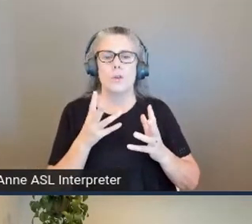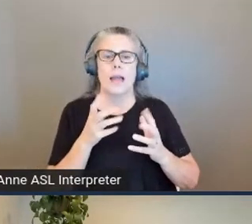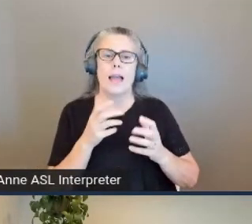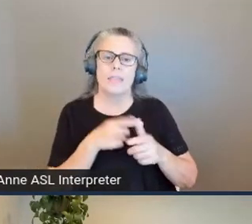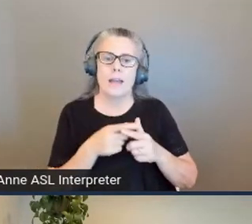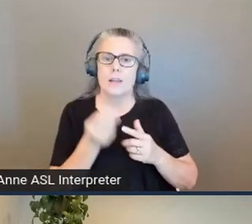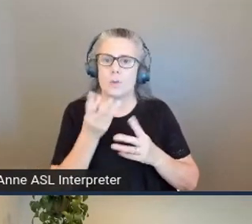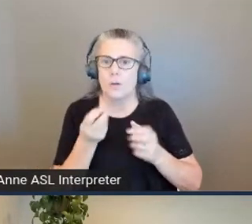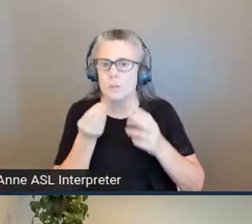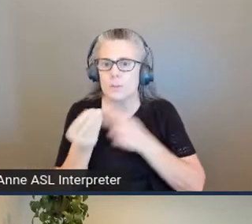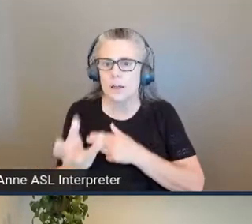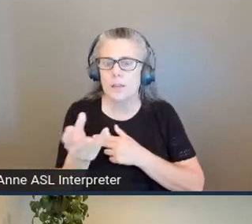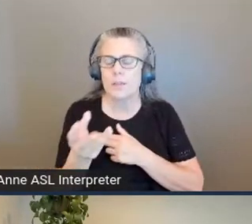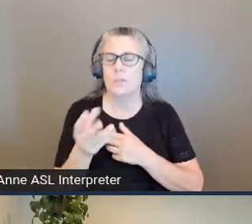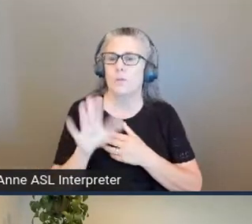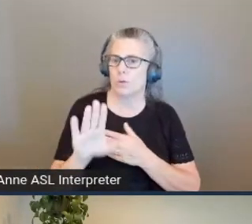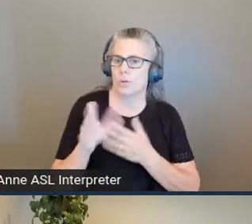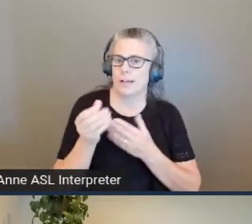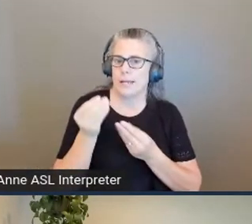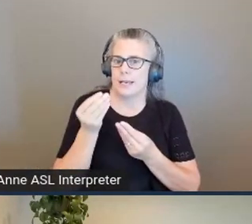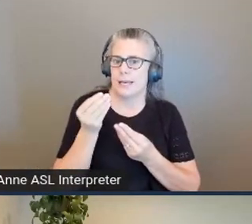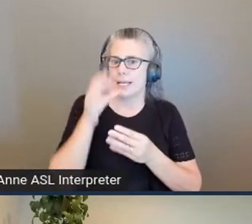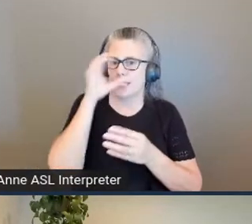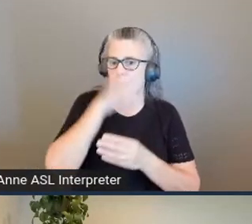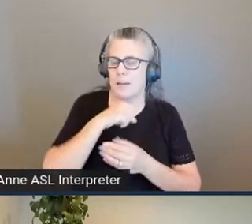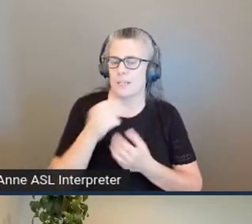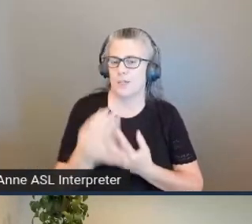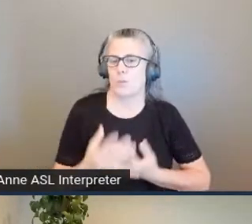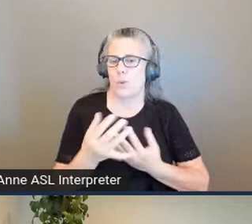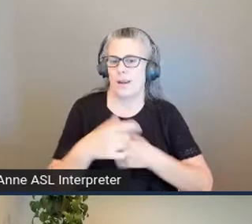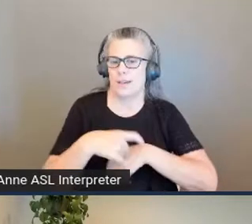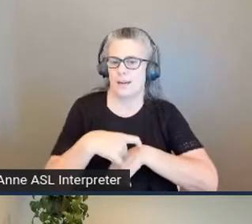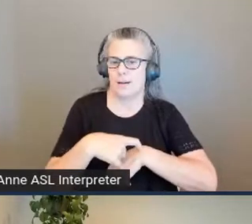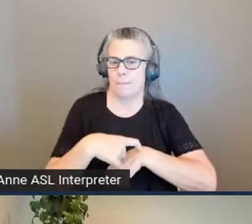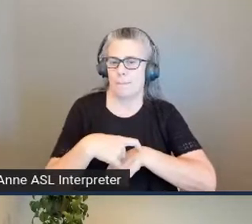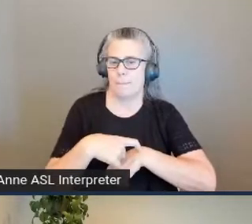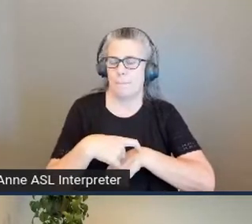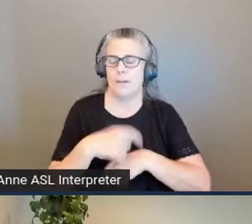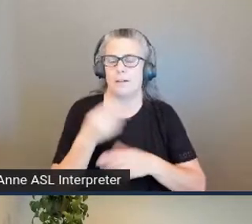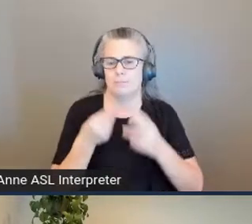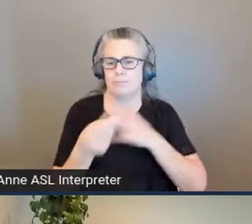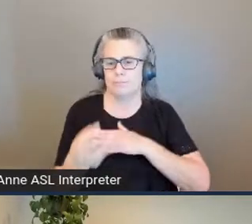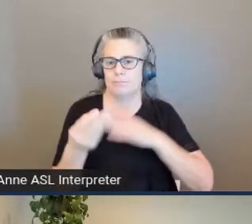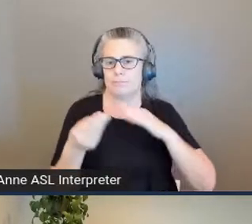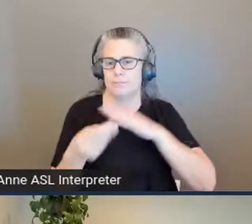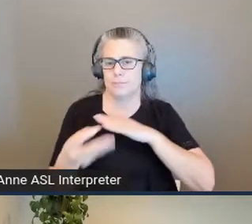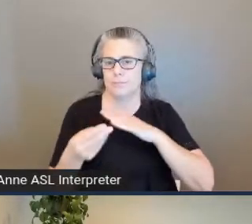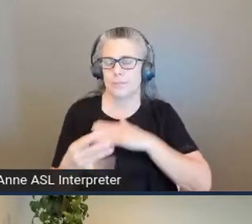So that doesn't need to happen in real time most of the times because let's assume that you're doing it once every few minutes.